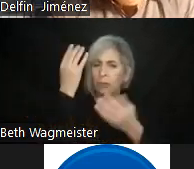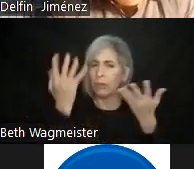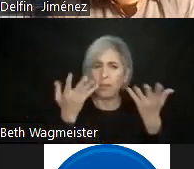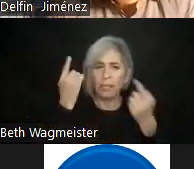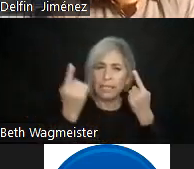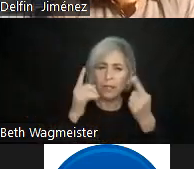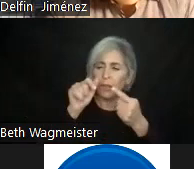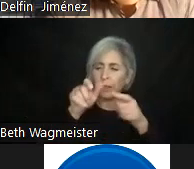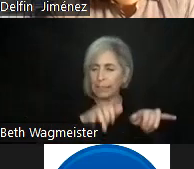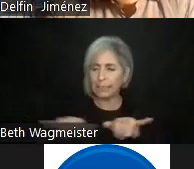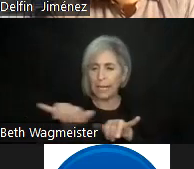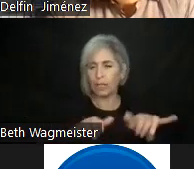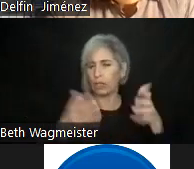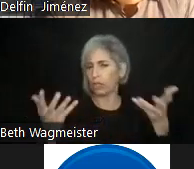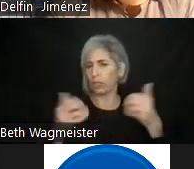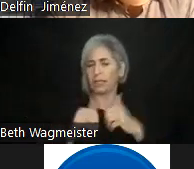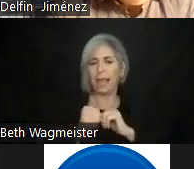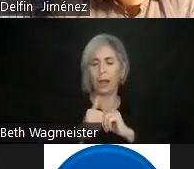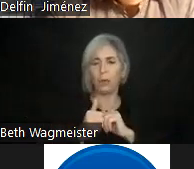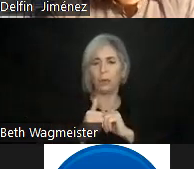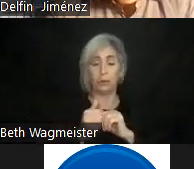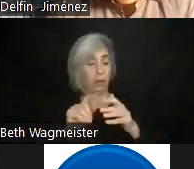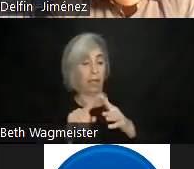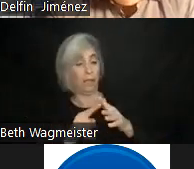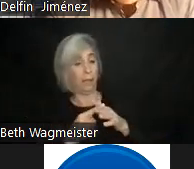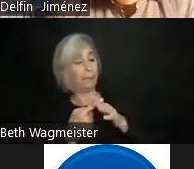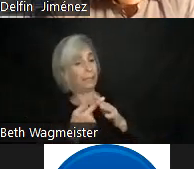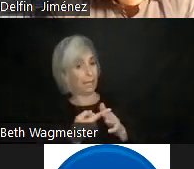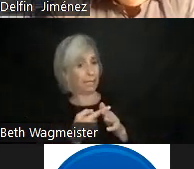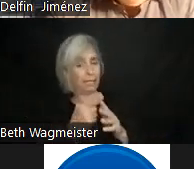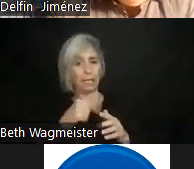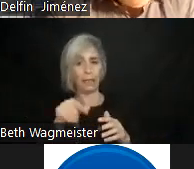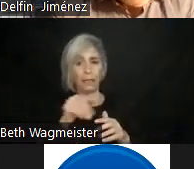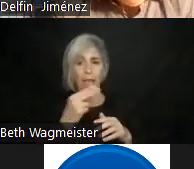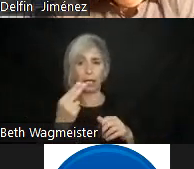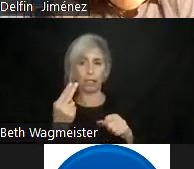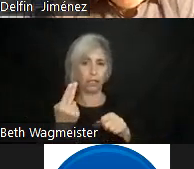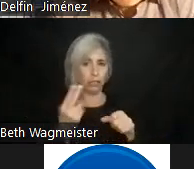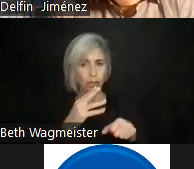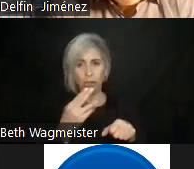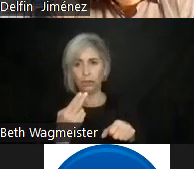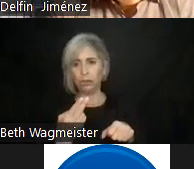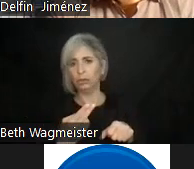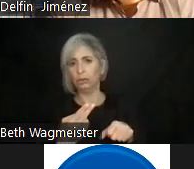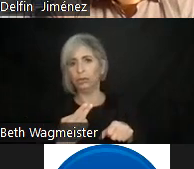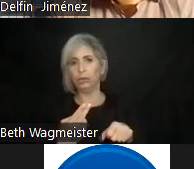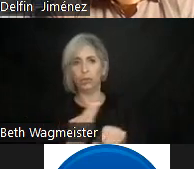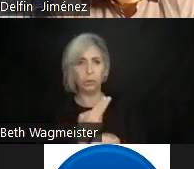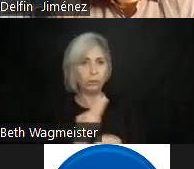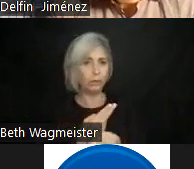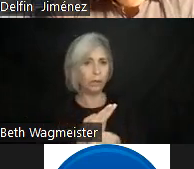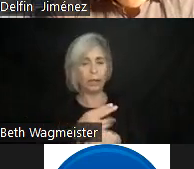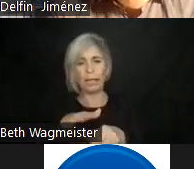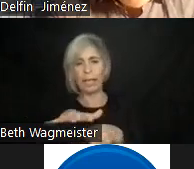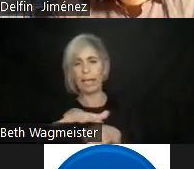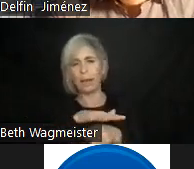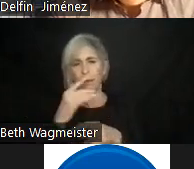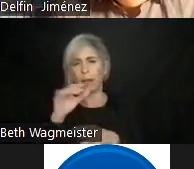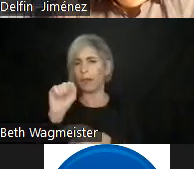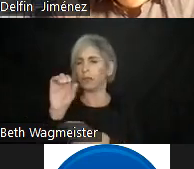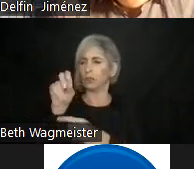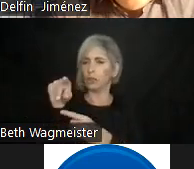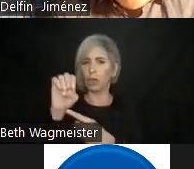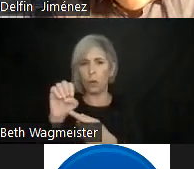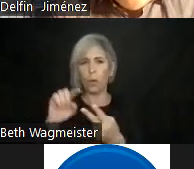Well, at the beginning there are the usual, usual sections about the scope, the reference standards,